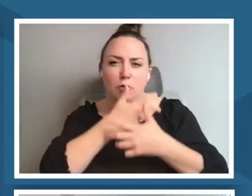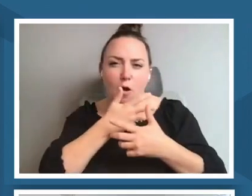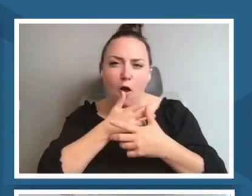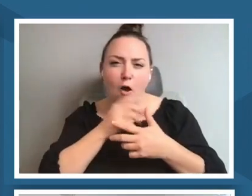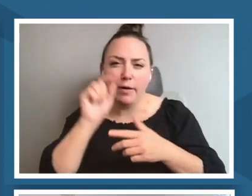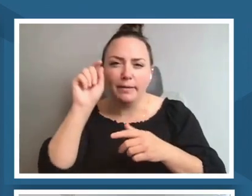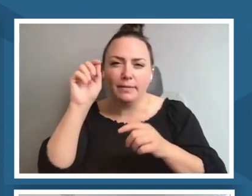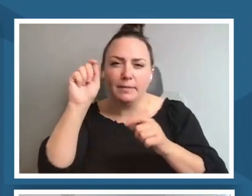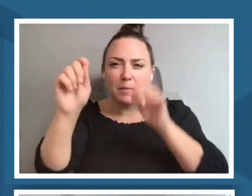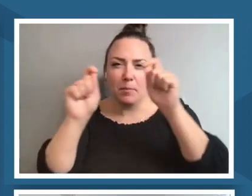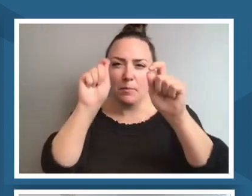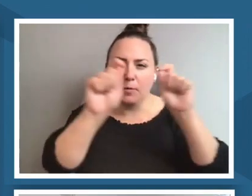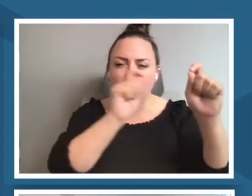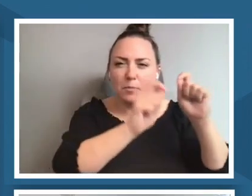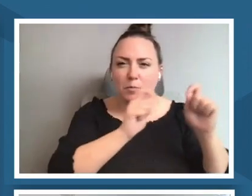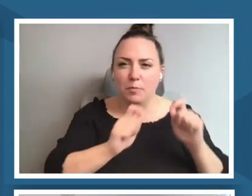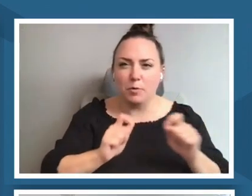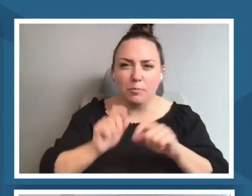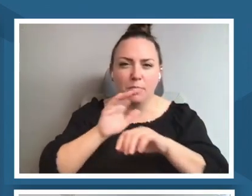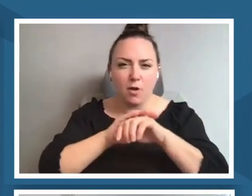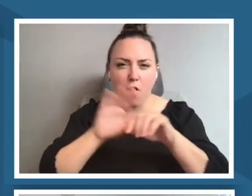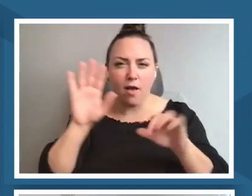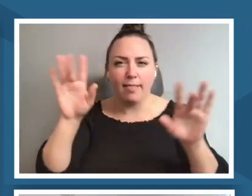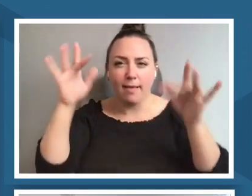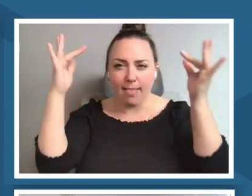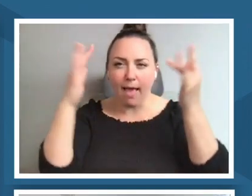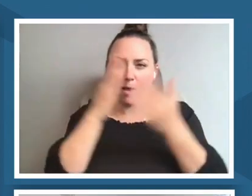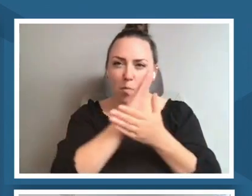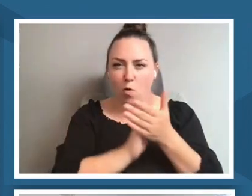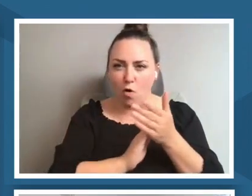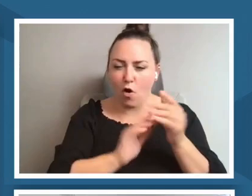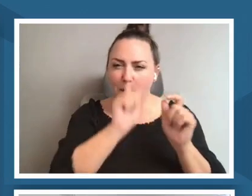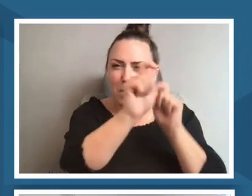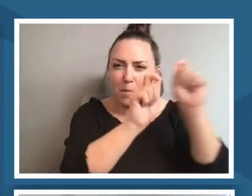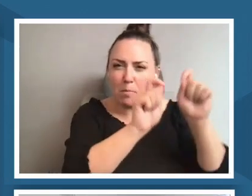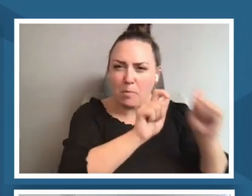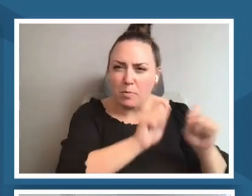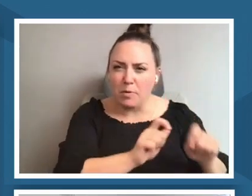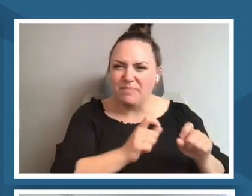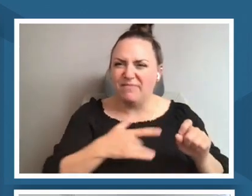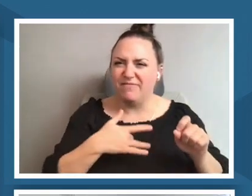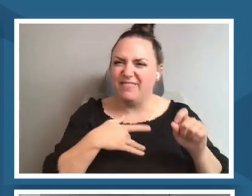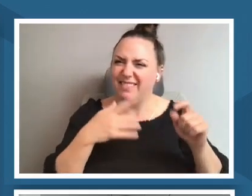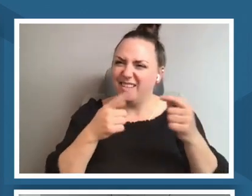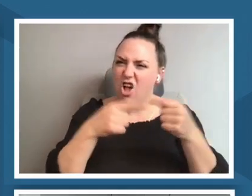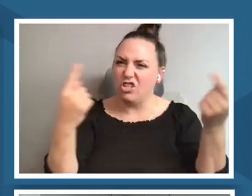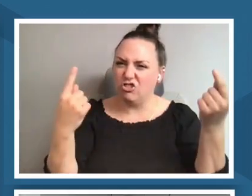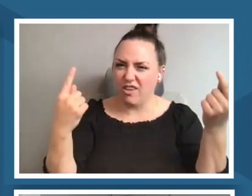on the light space so again that feeling of contrast